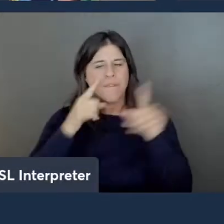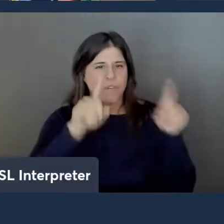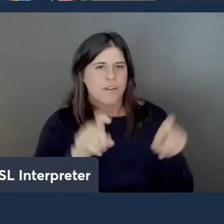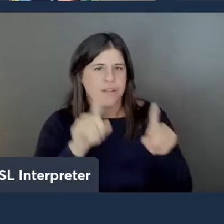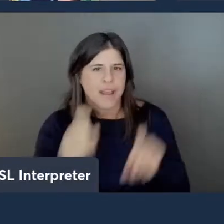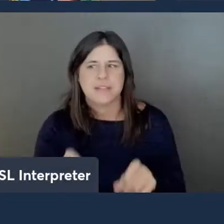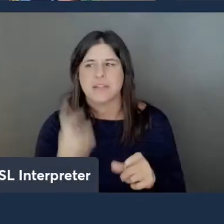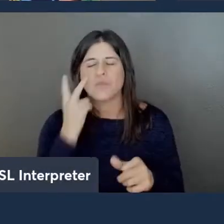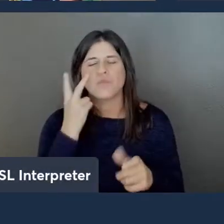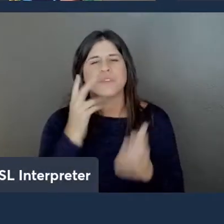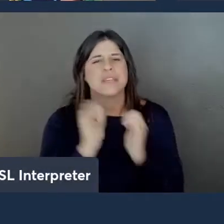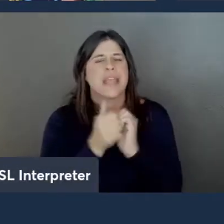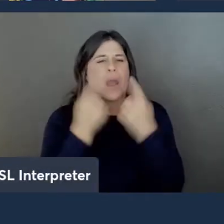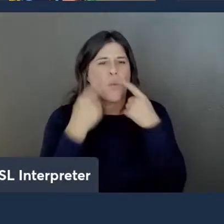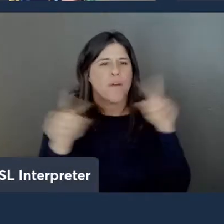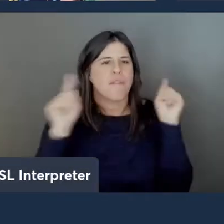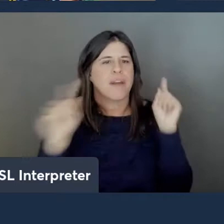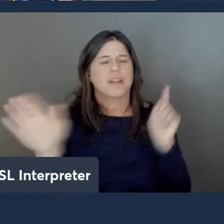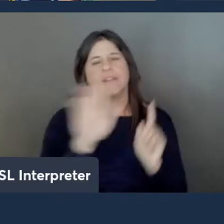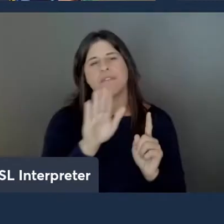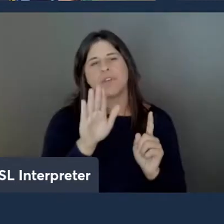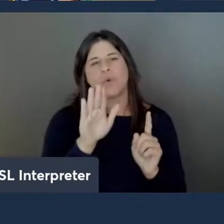how fact up your personalization methods are.